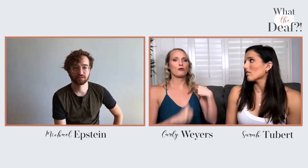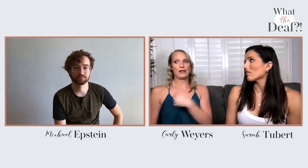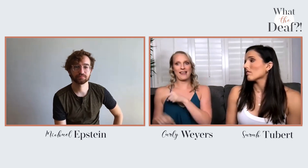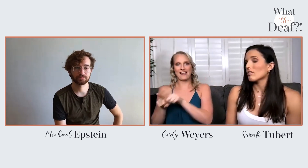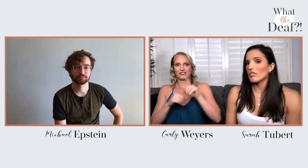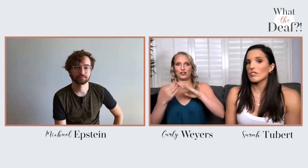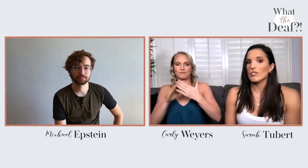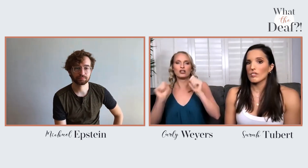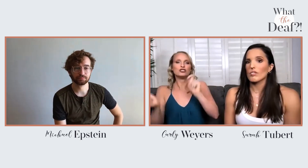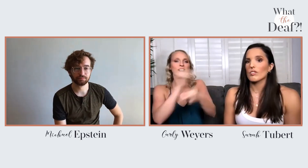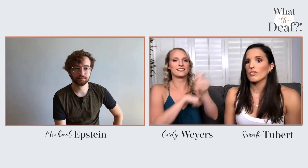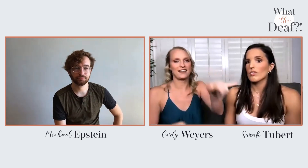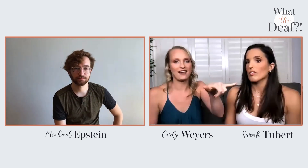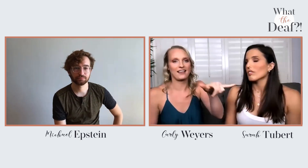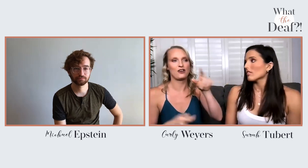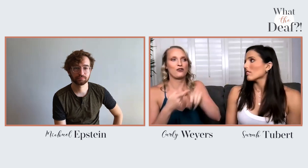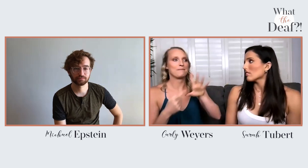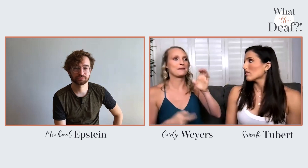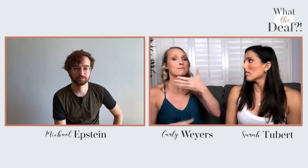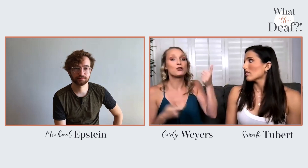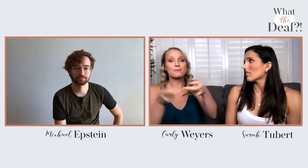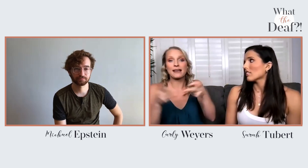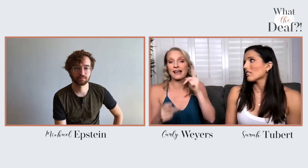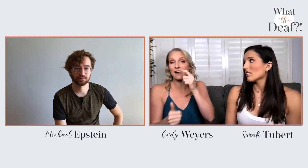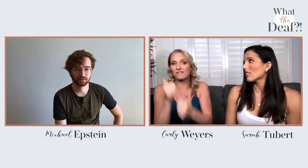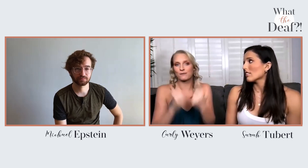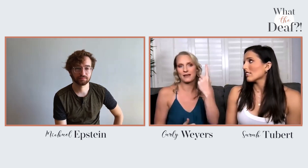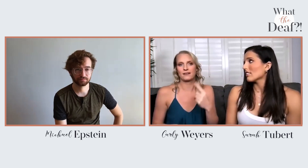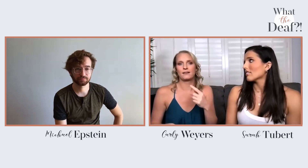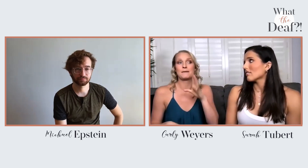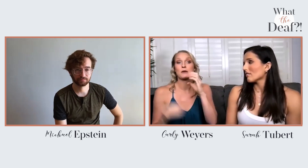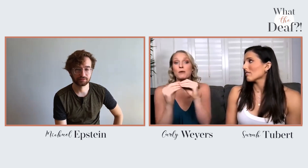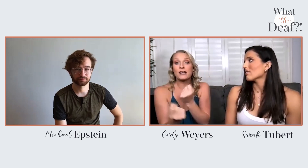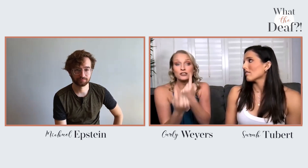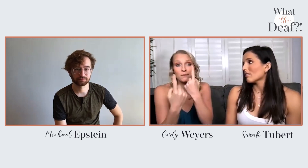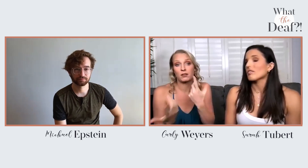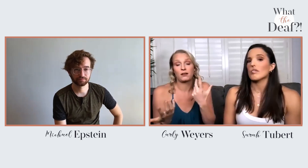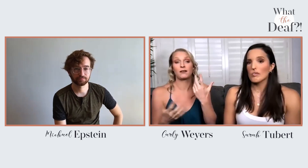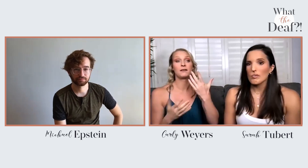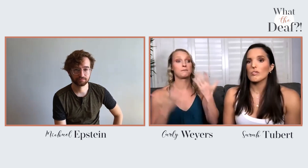and how we as a community can change that dynamic and make it a better place for everybody and empathize.